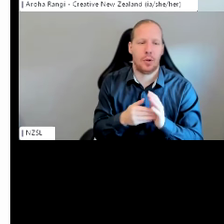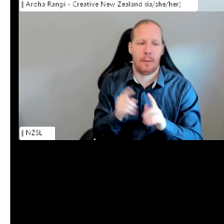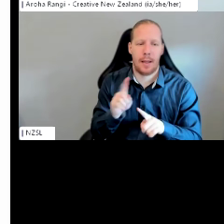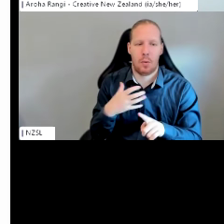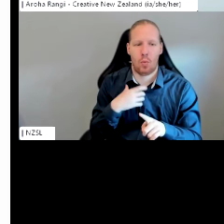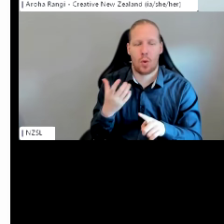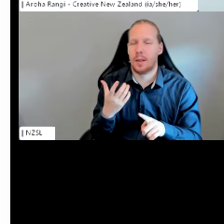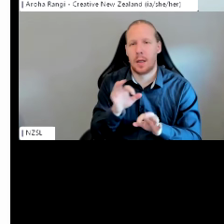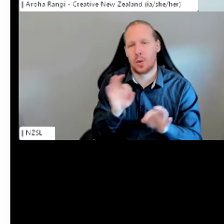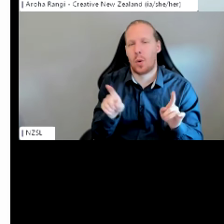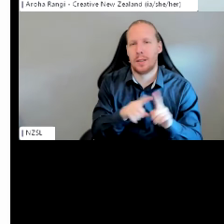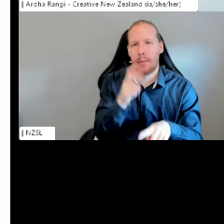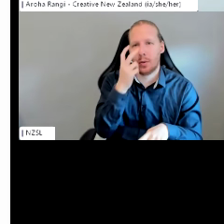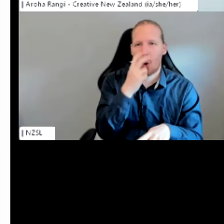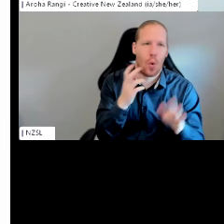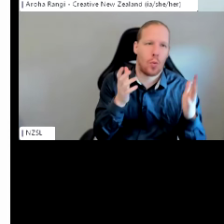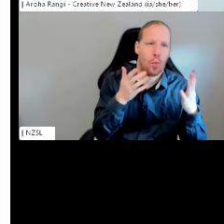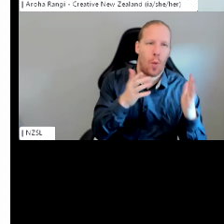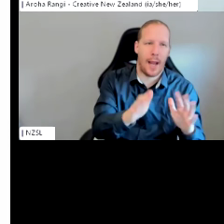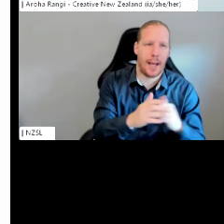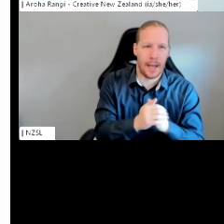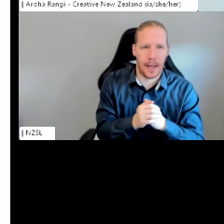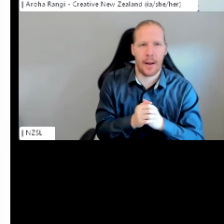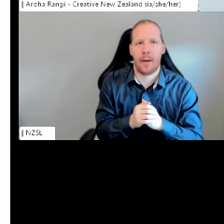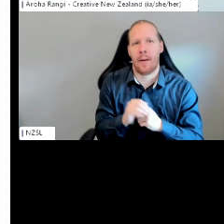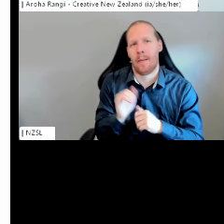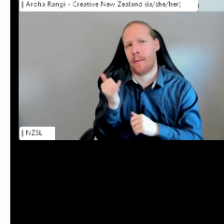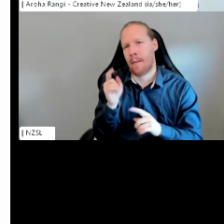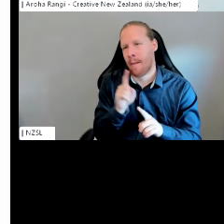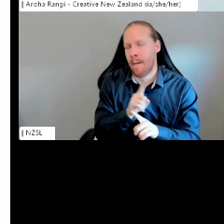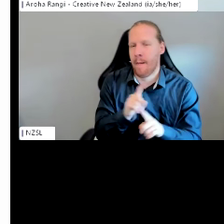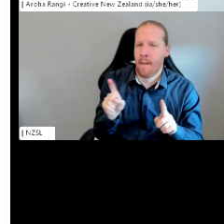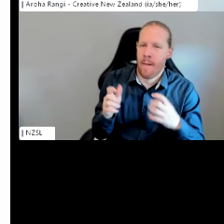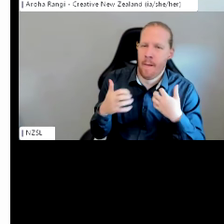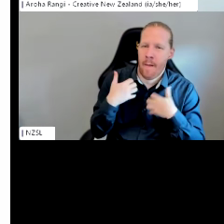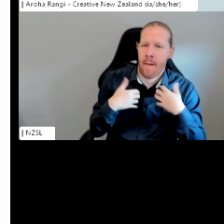that that we were offering. I think people are interested in all kinds of levels of membership,